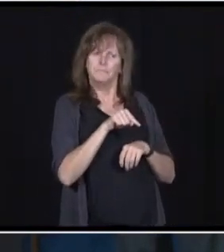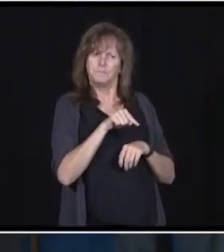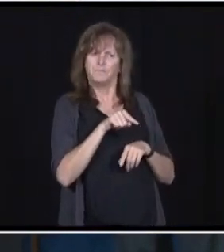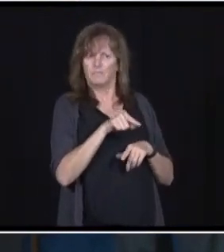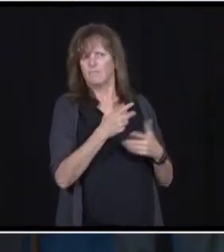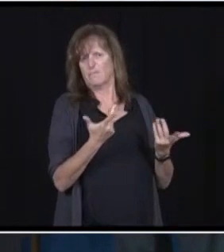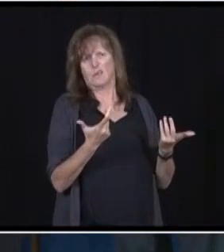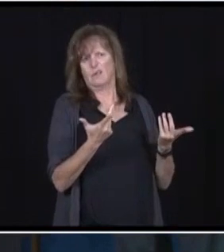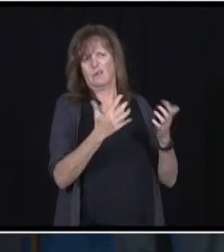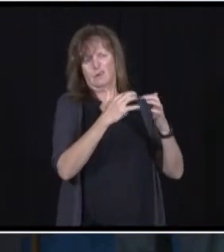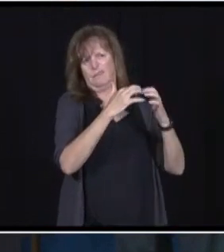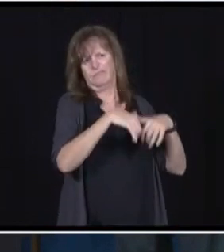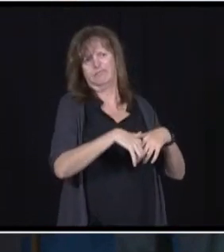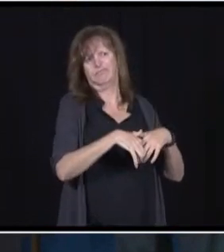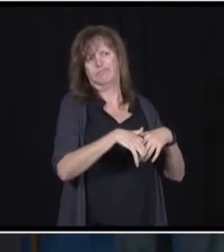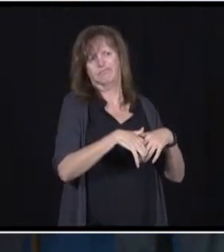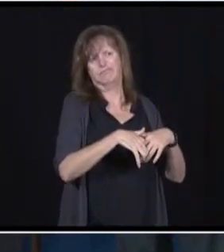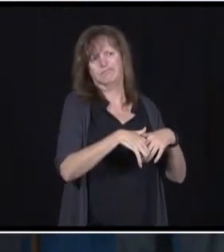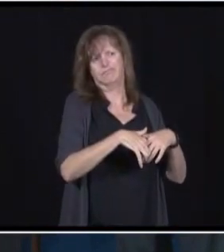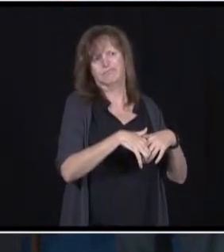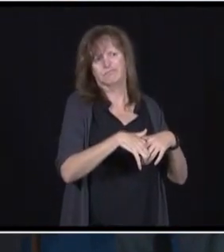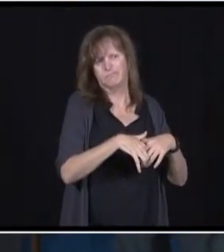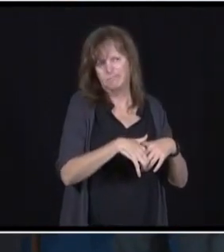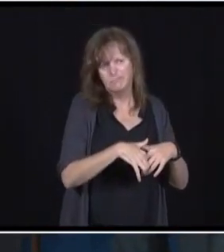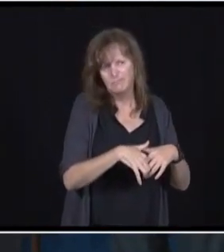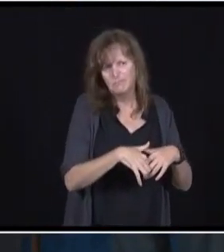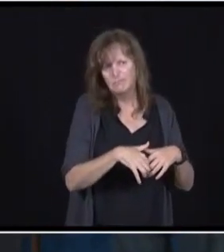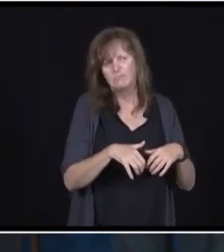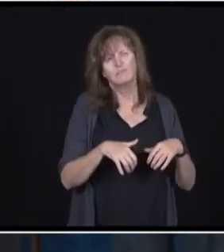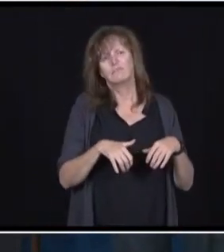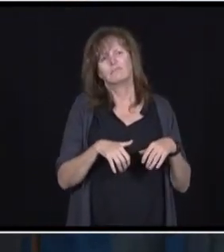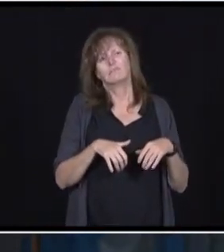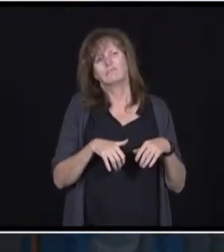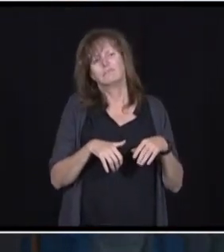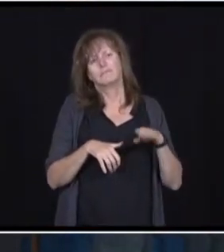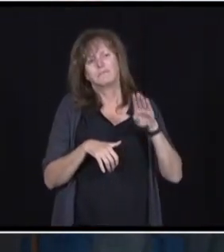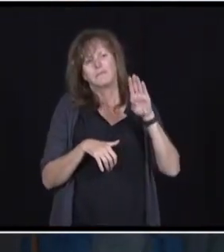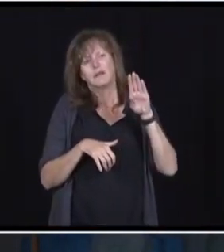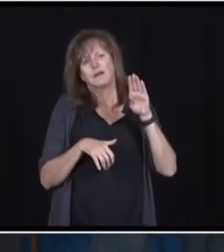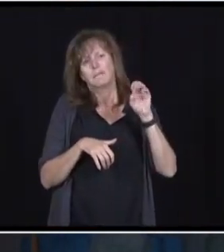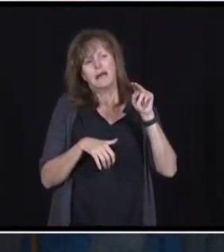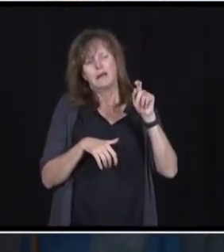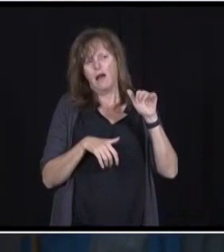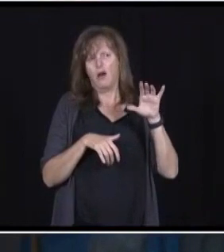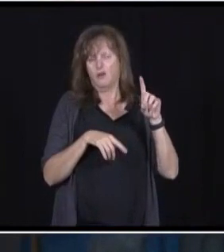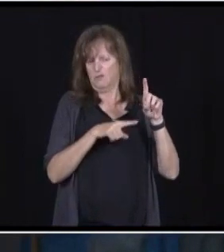Today we have news that a billionaire US executive and colleagues were exempted from quarantine so they could